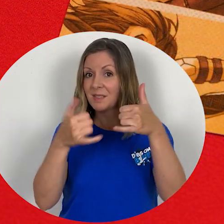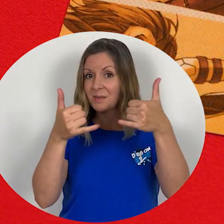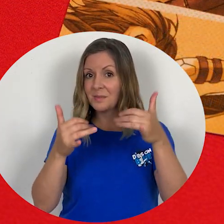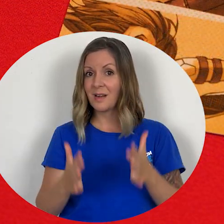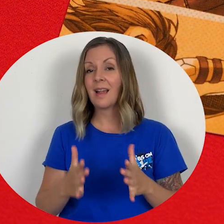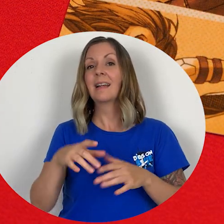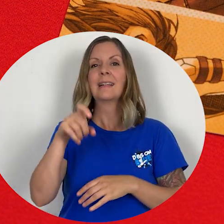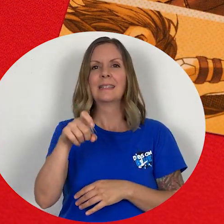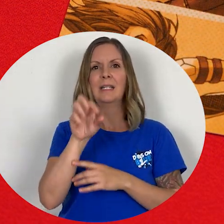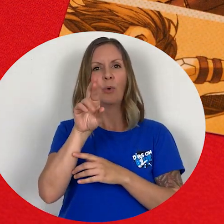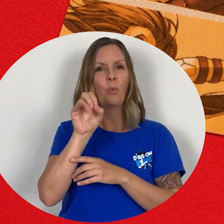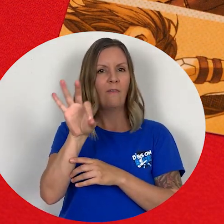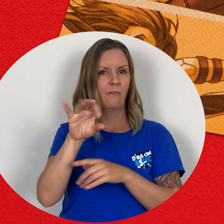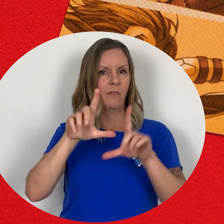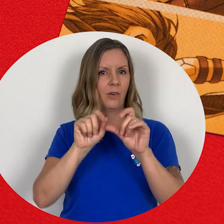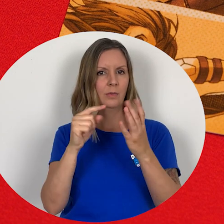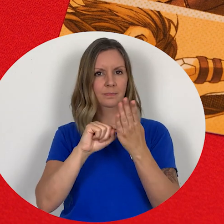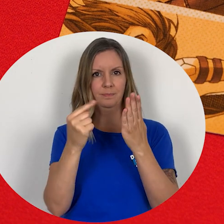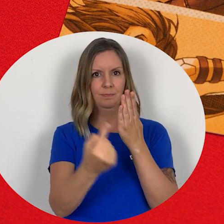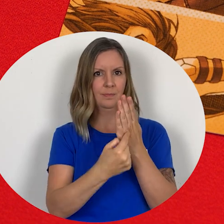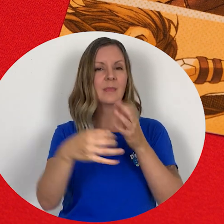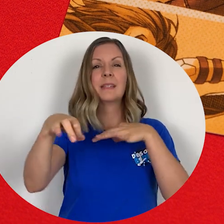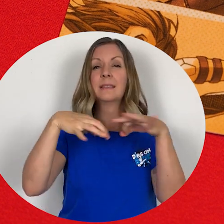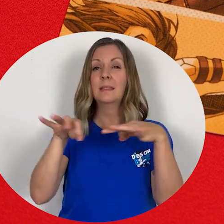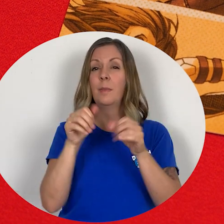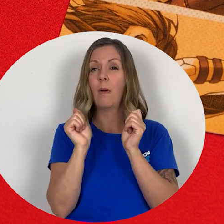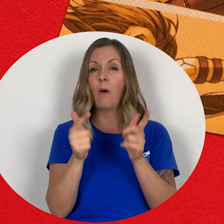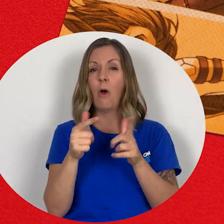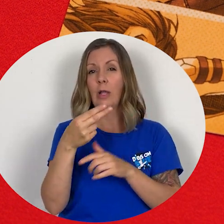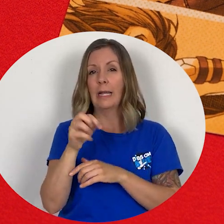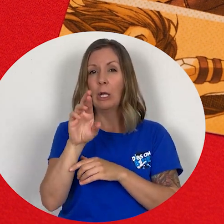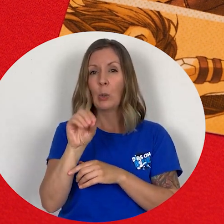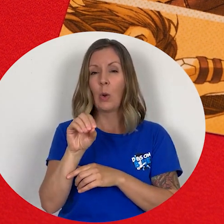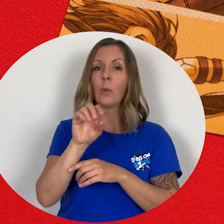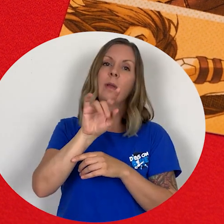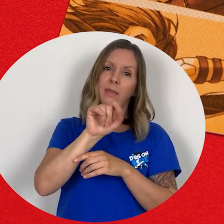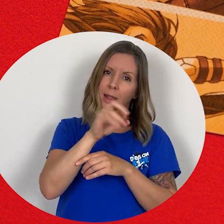player one of these double-sided reference cards, which will remind them of all the cards